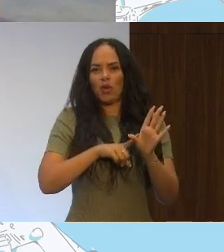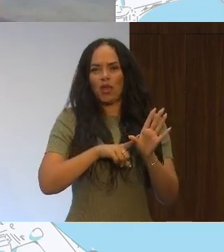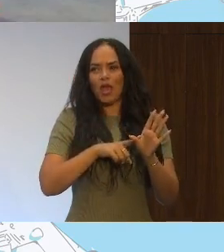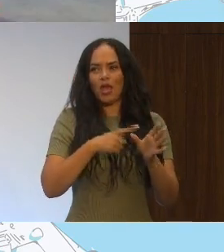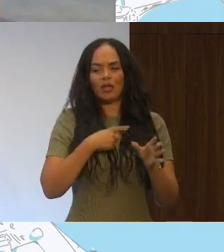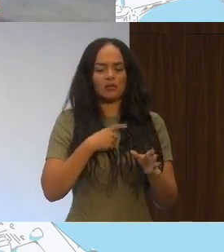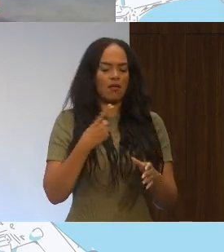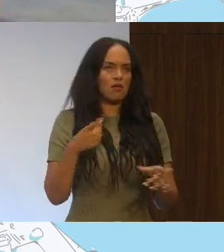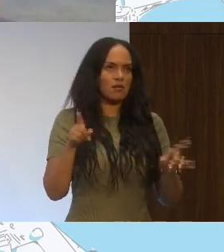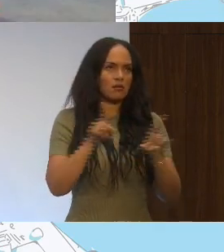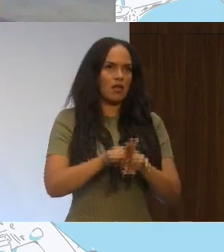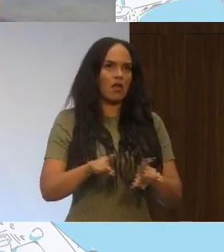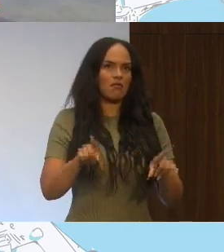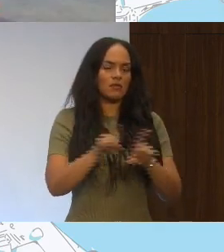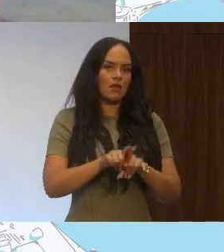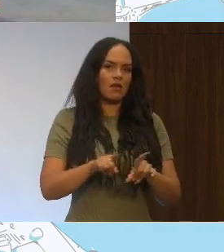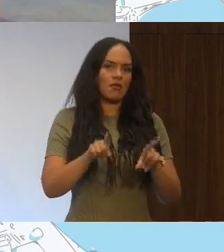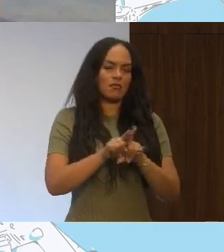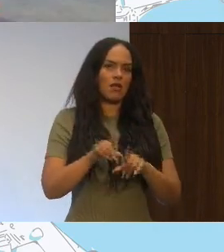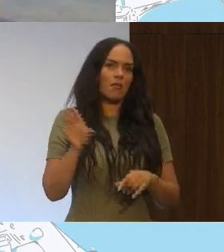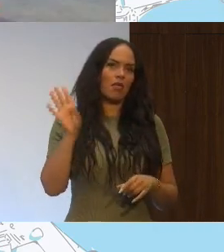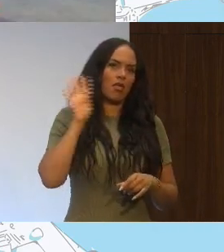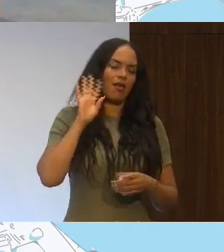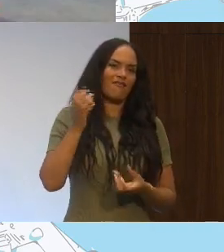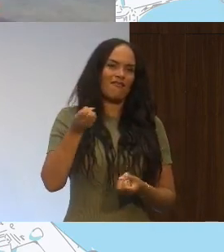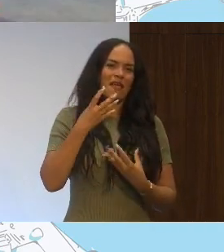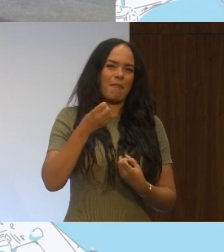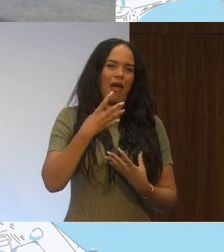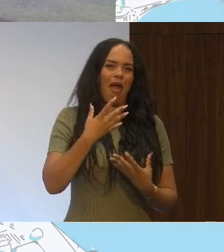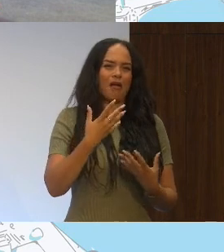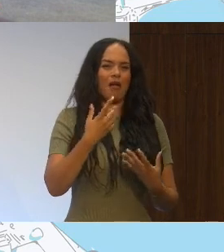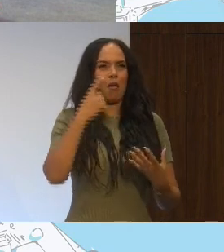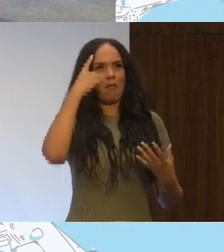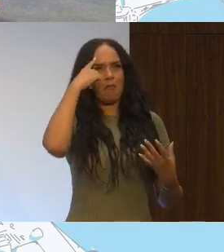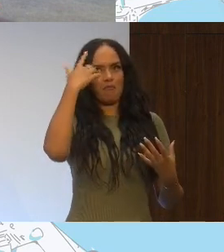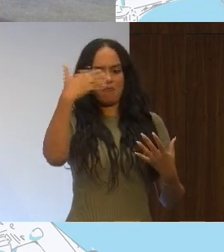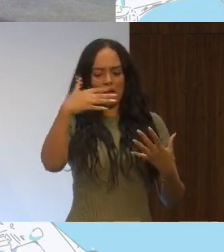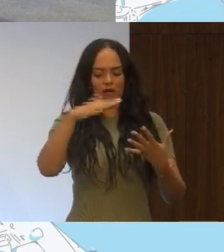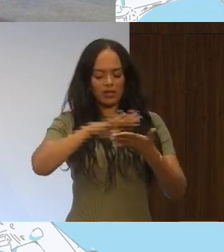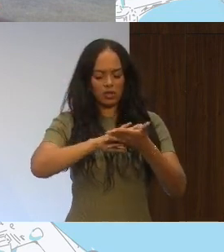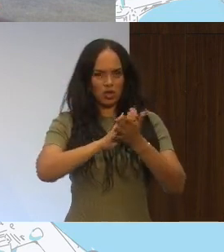is the fact that everybody just sees migraine disorder as having head pain.